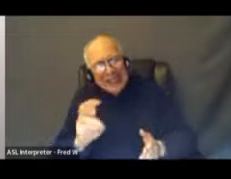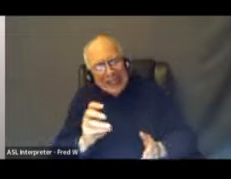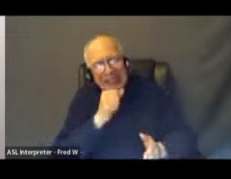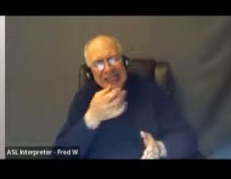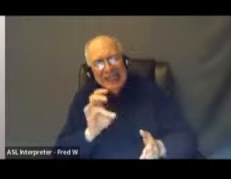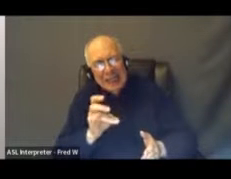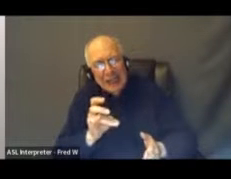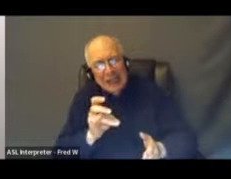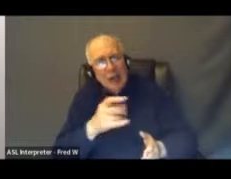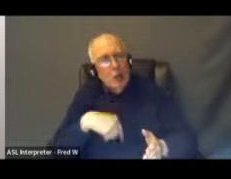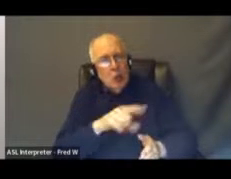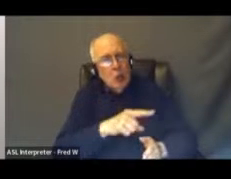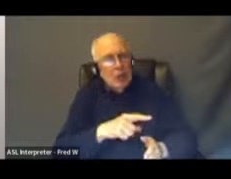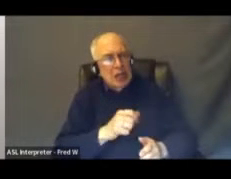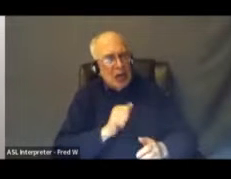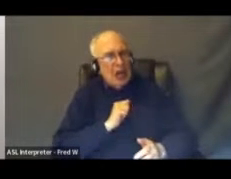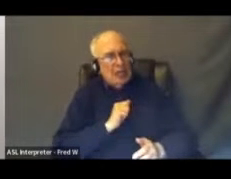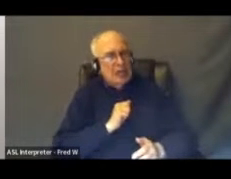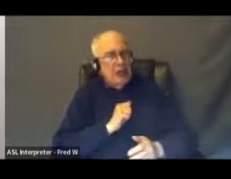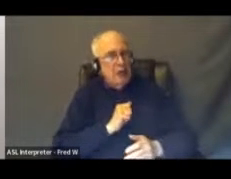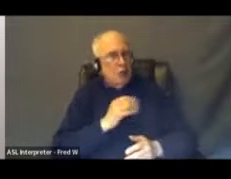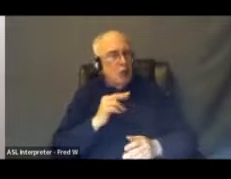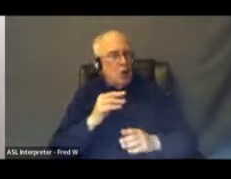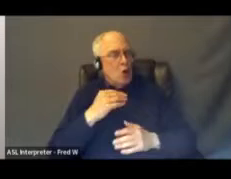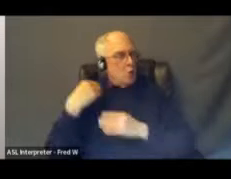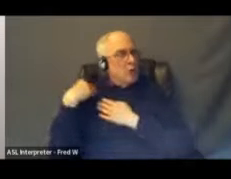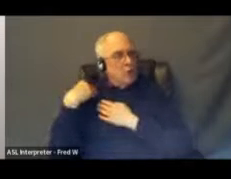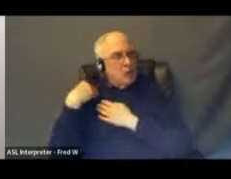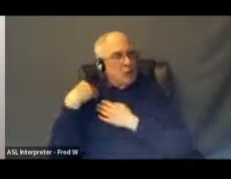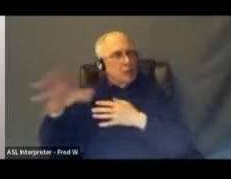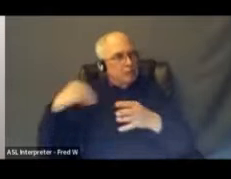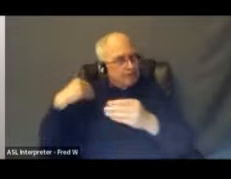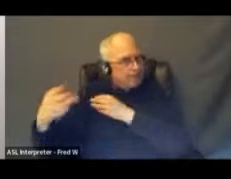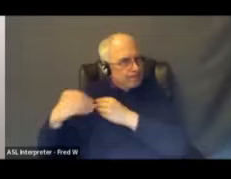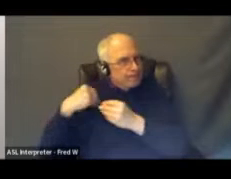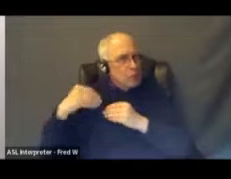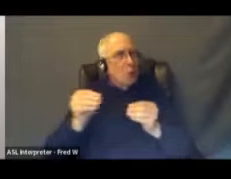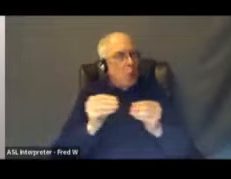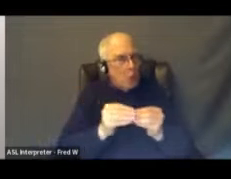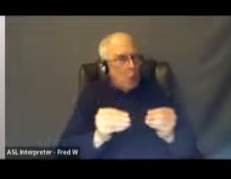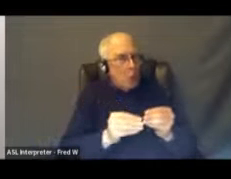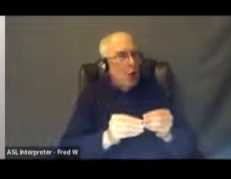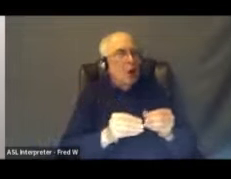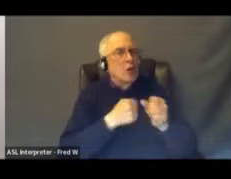tracking our own schedule, following through working on dependability and consistency. And we might start seeing some